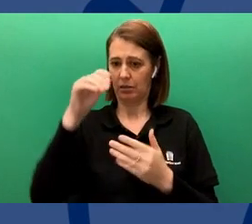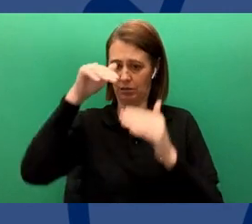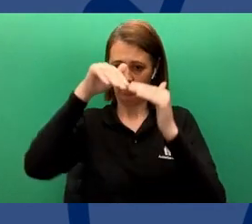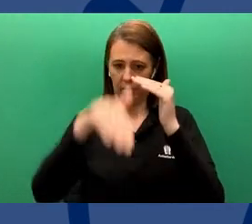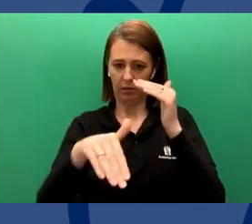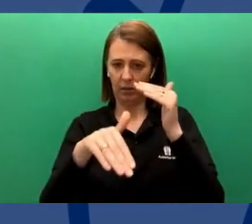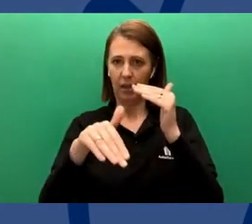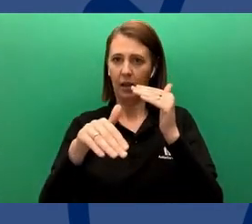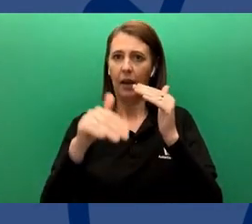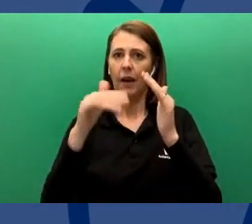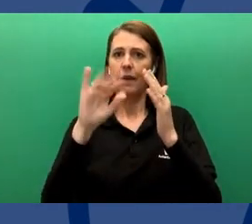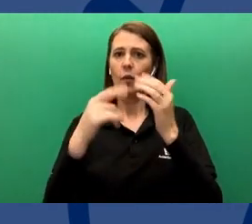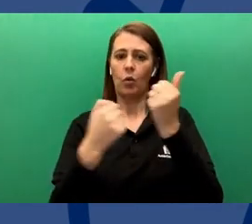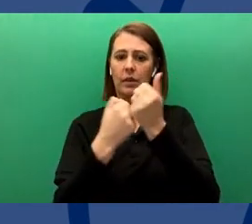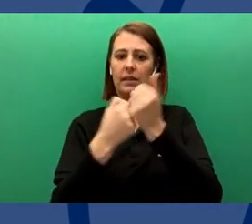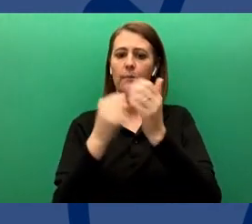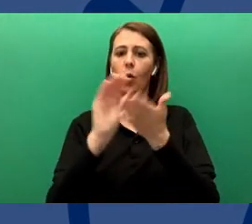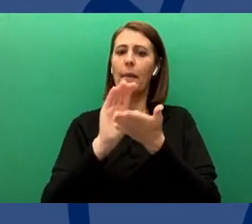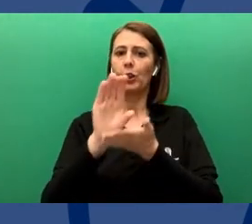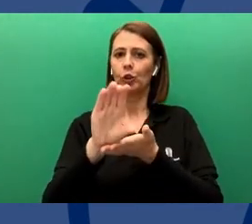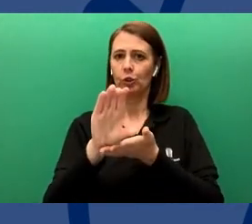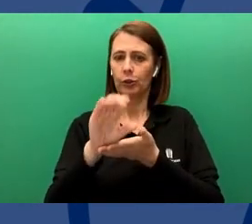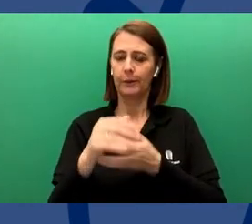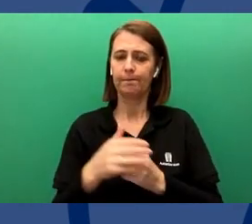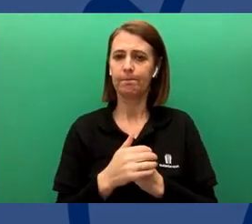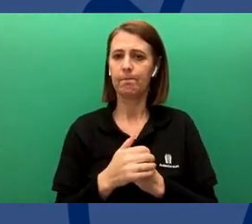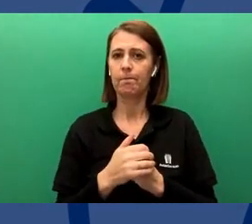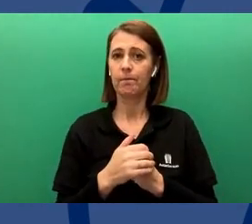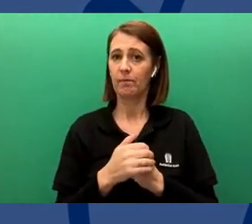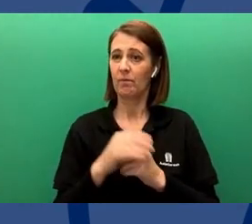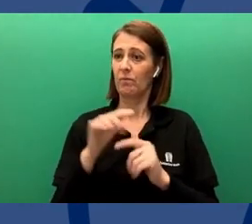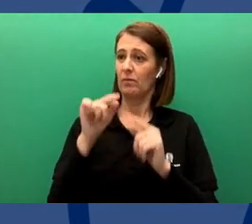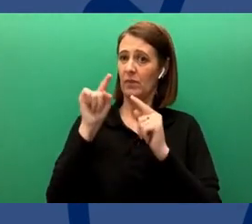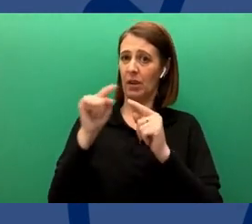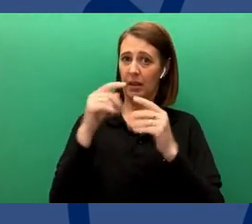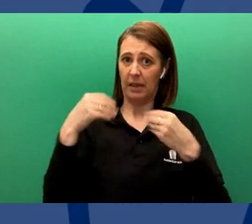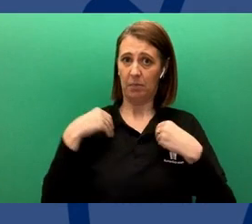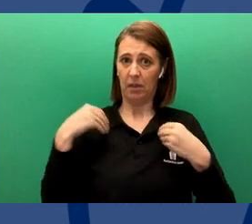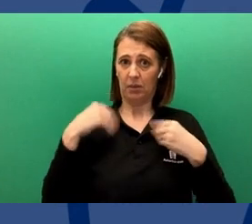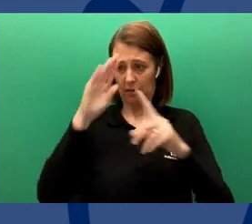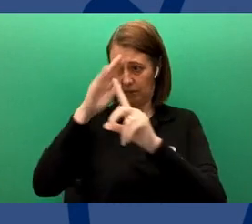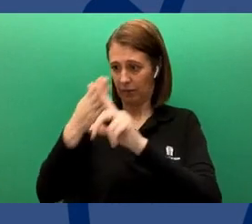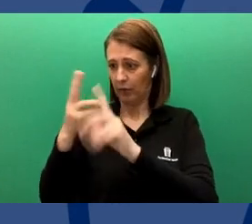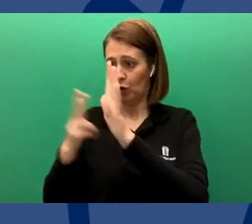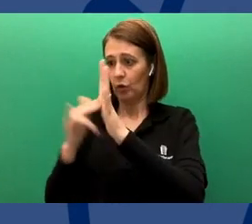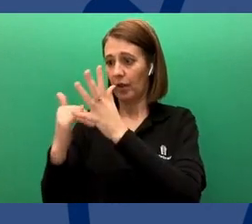support packages. Does the business just isolate the New South Wales turnover? Or is it the